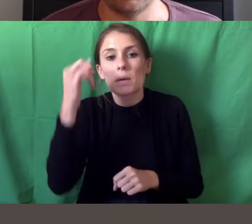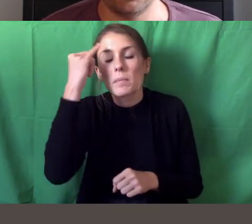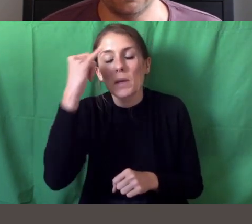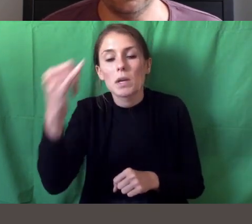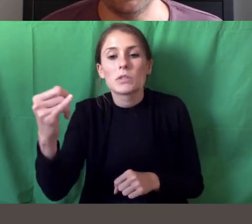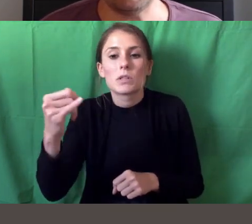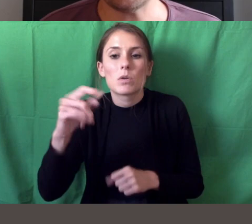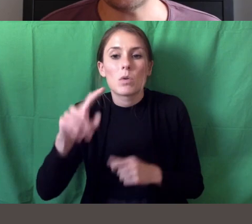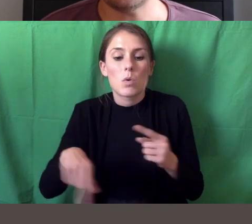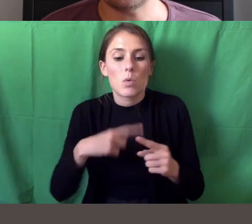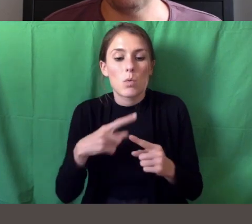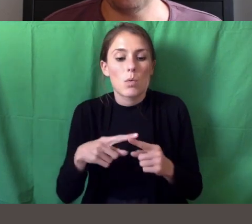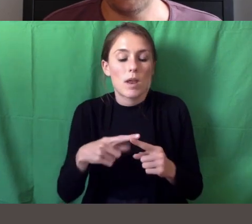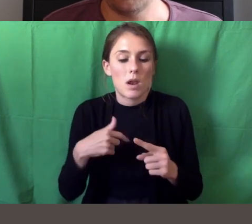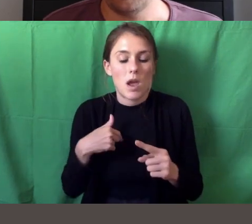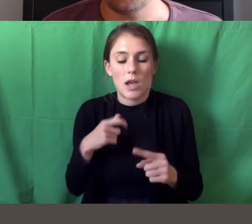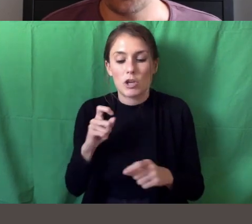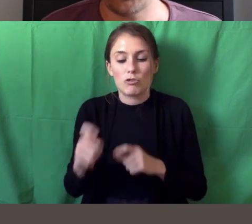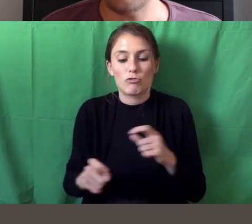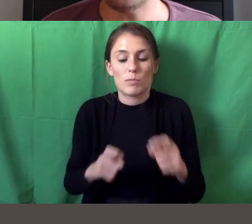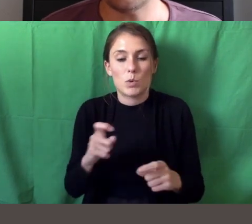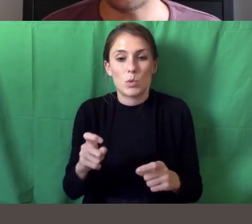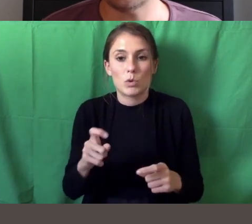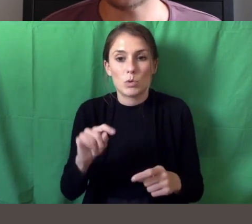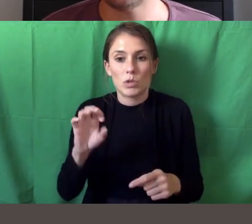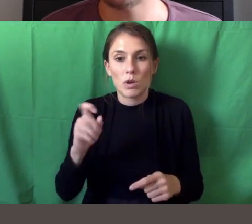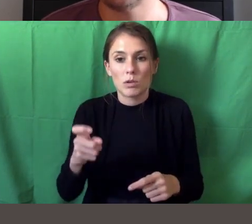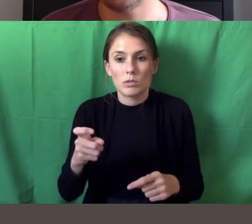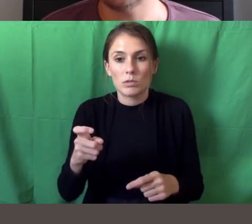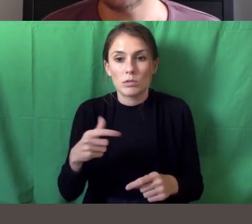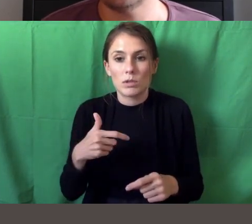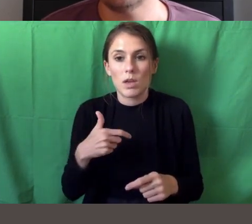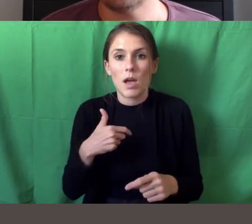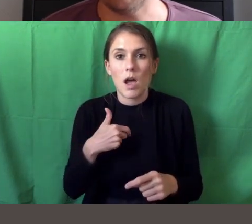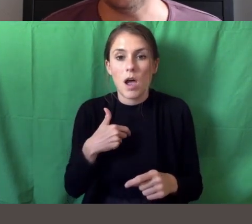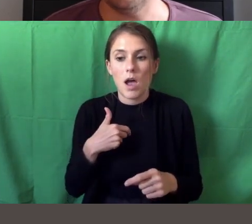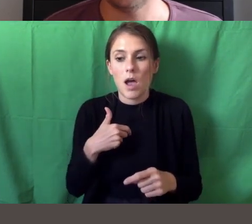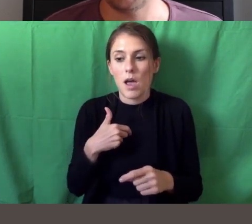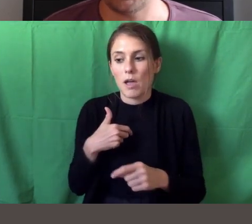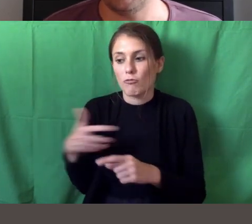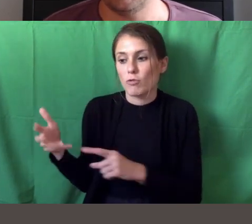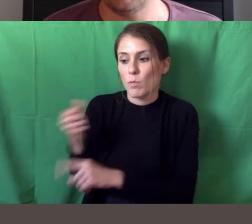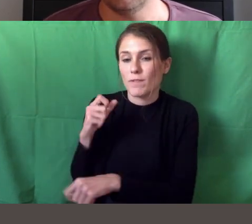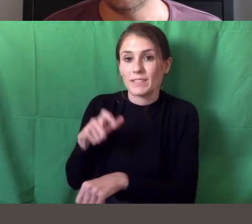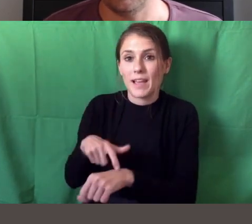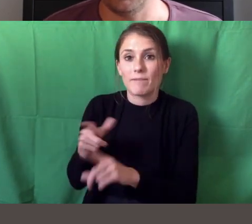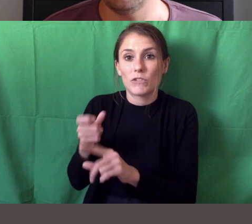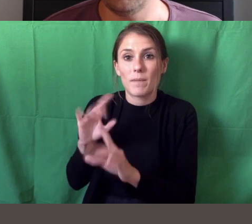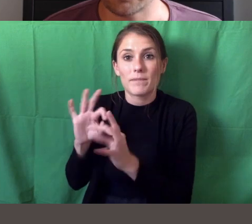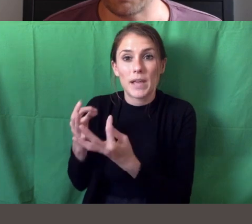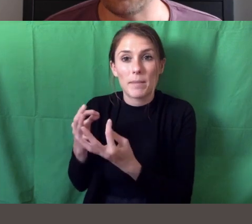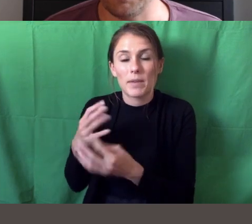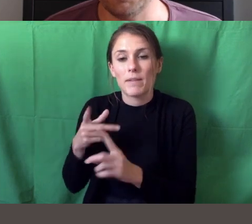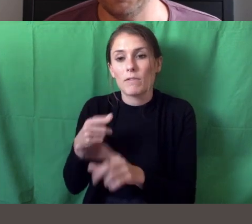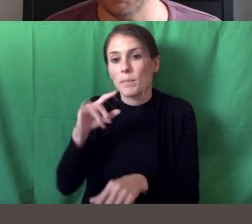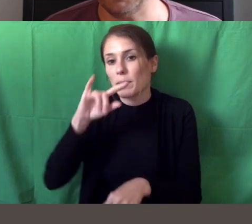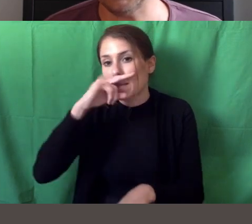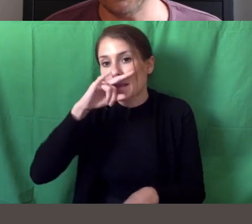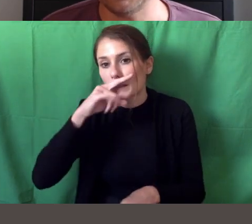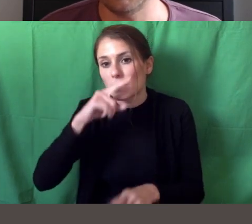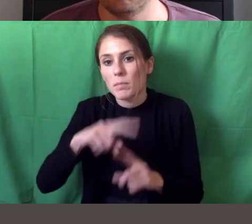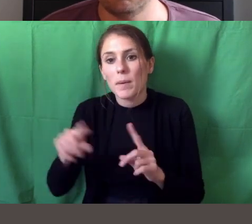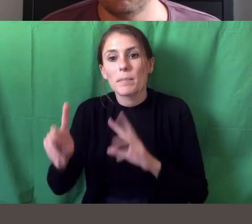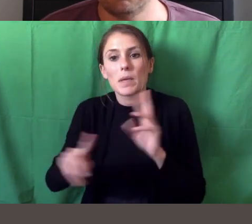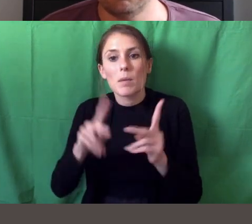And people still got angry. Imagine, whenever I contribute to tox, I take away time from my